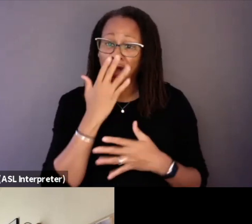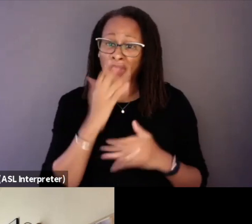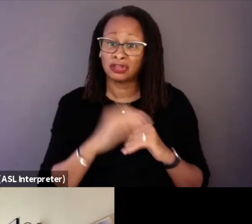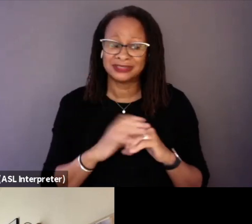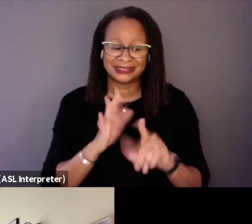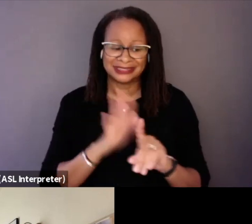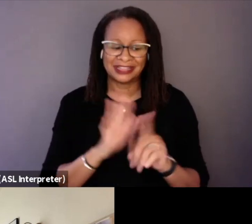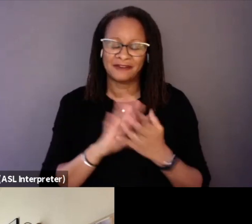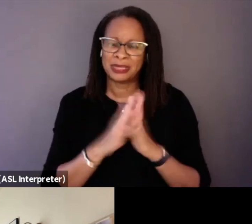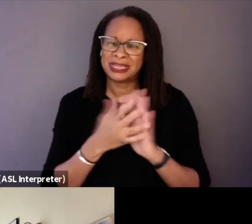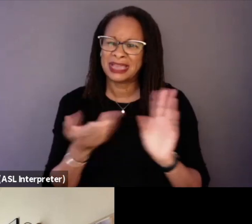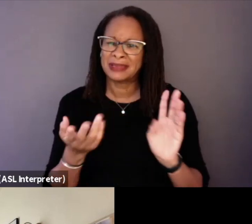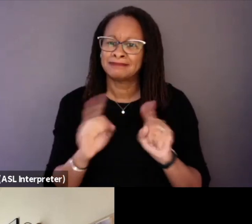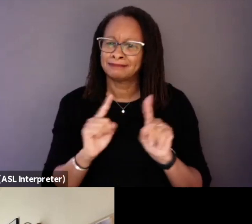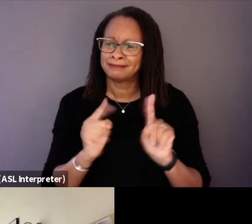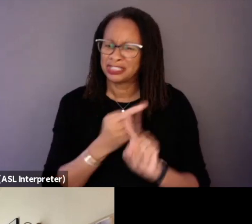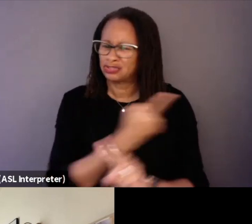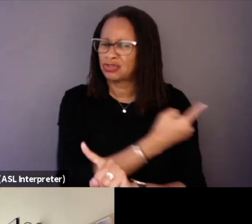and I wanted to focus more